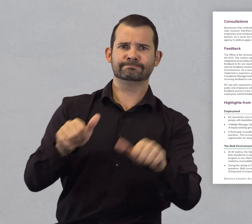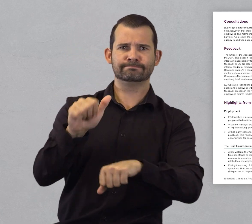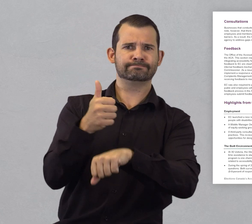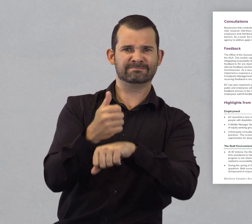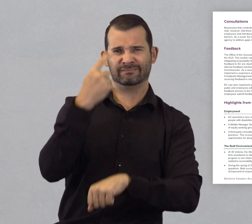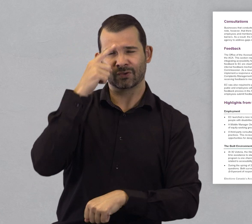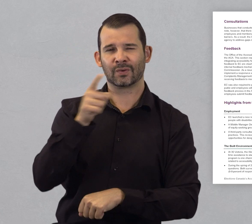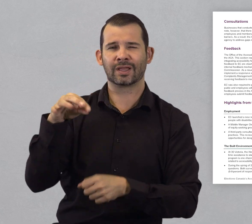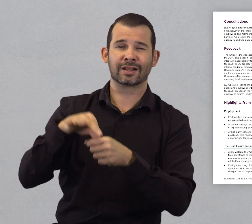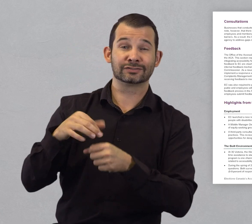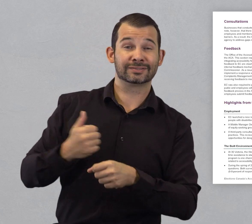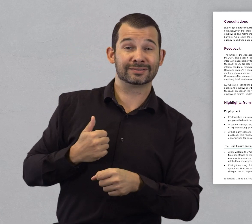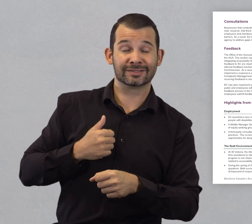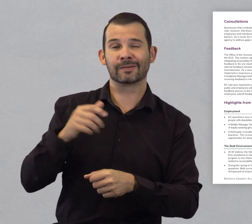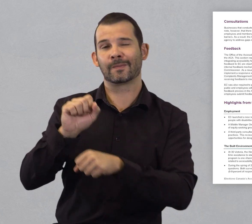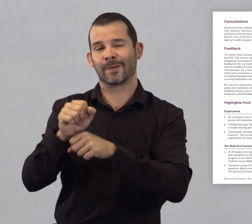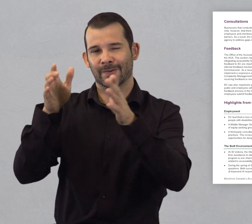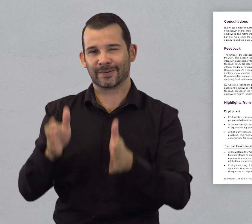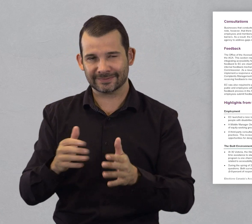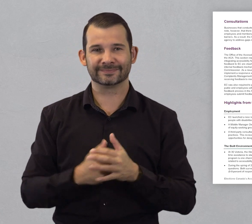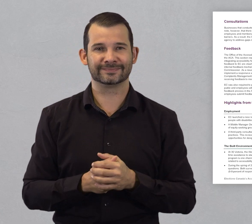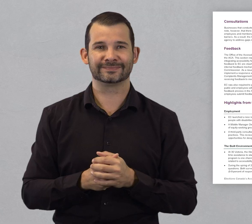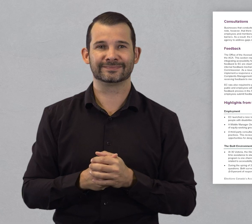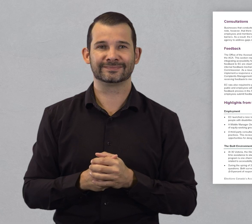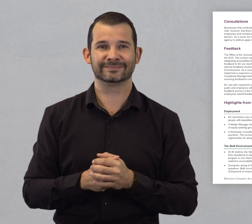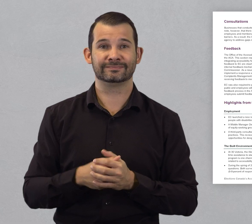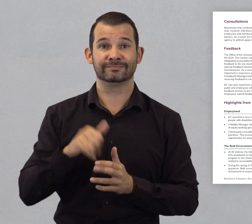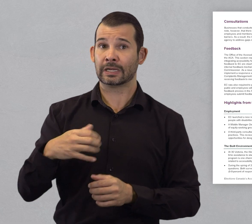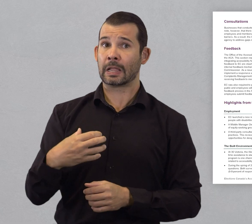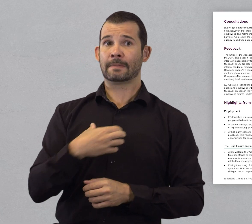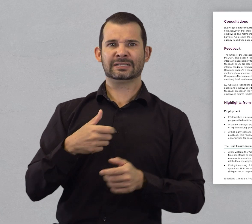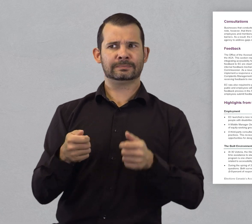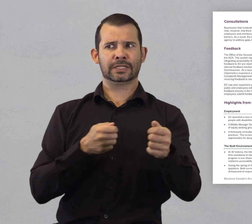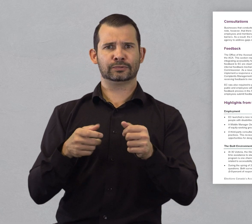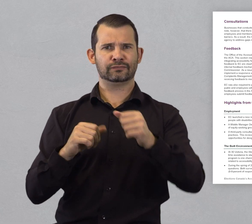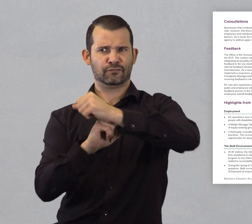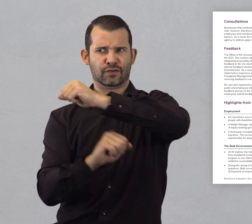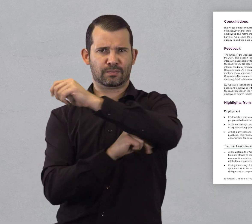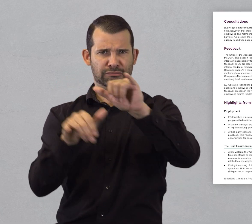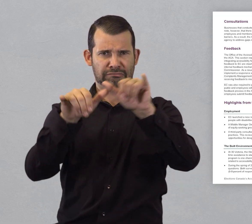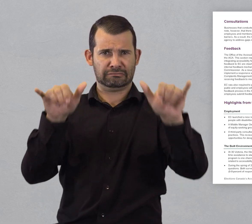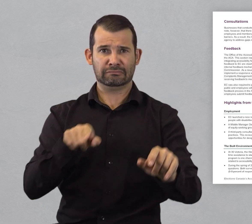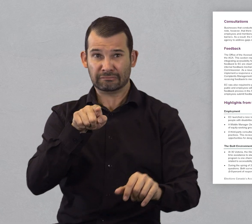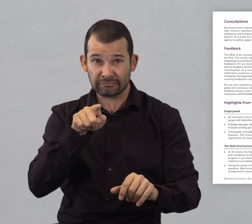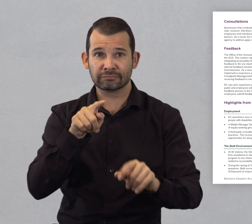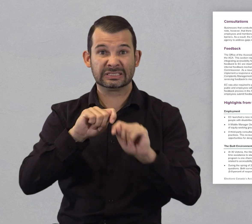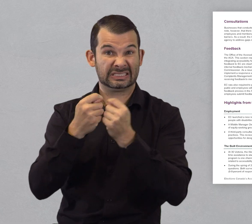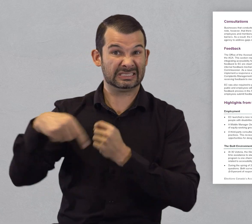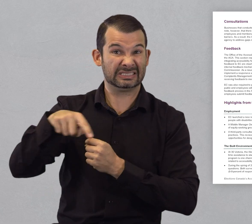for EC employees. The Complaints Management Framework team has also initiated a technical